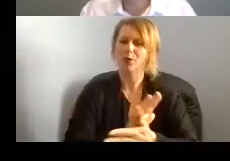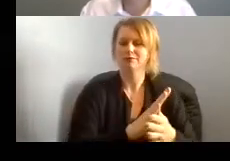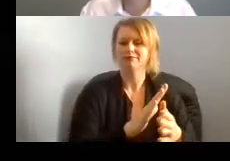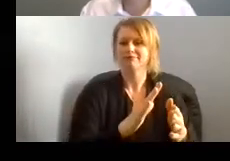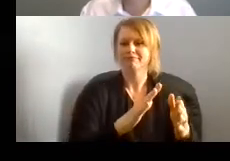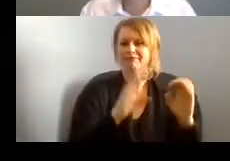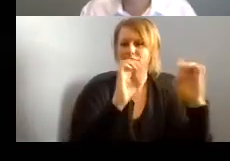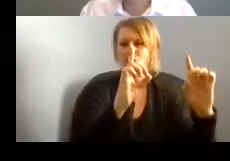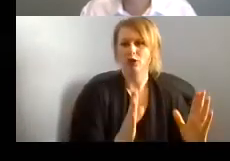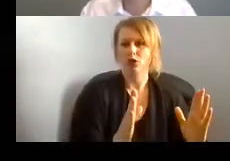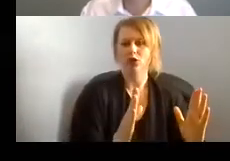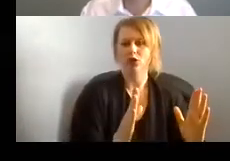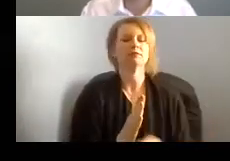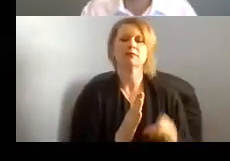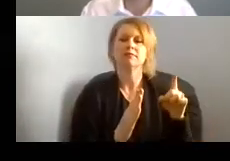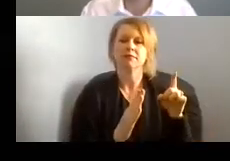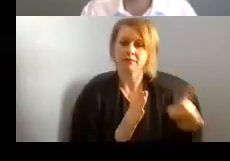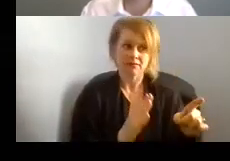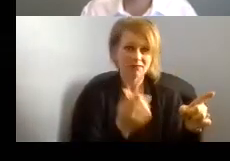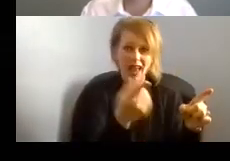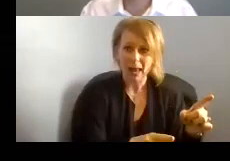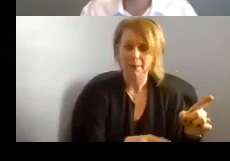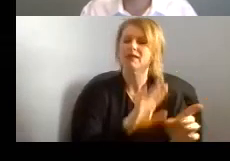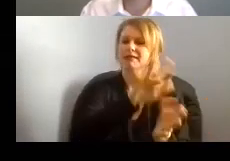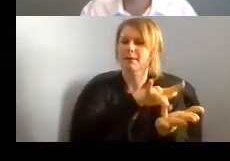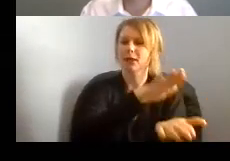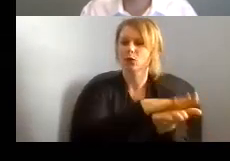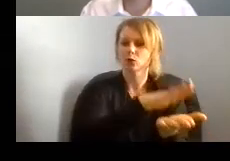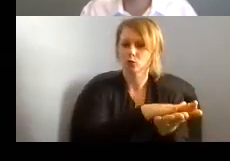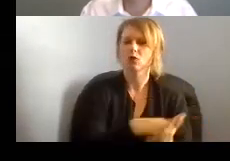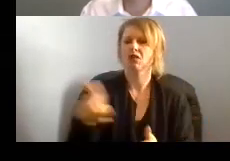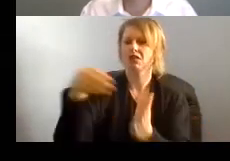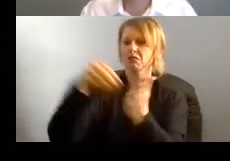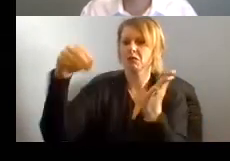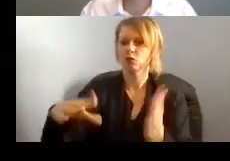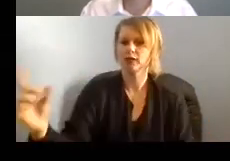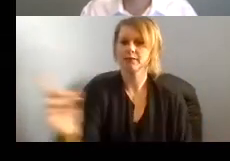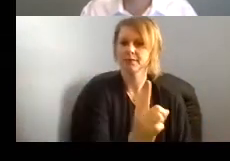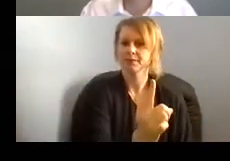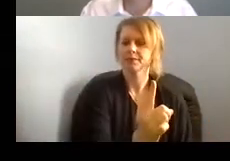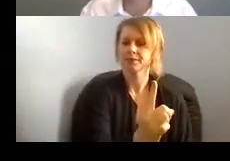about how one of her students returned to middle school after he had been absent for a period of time because of his mother’s illness.